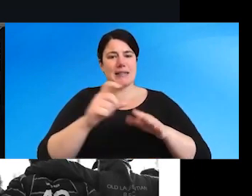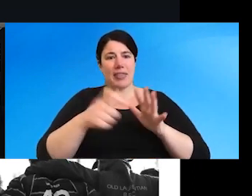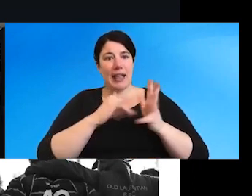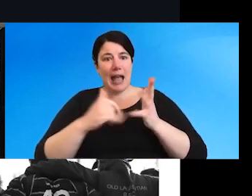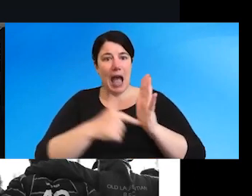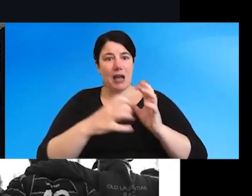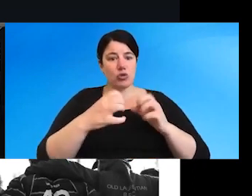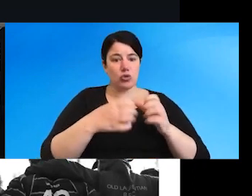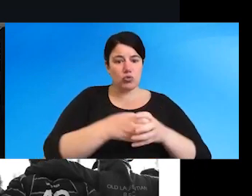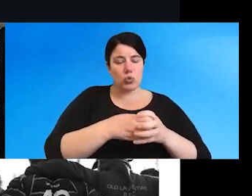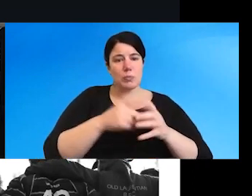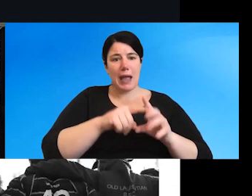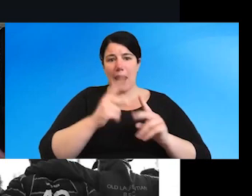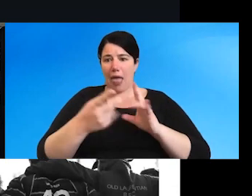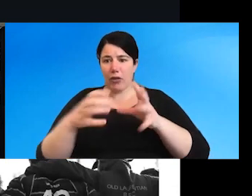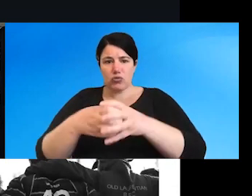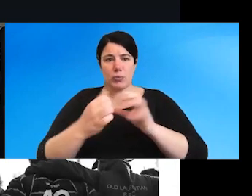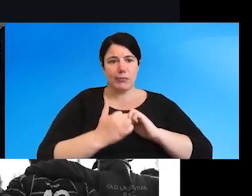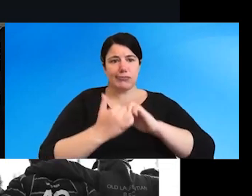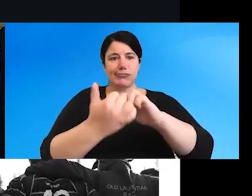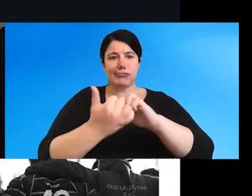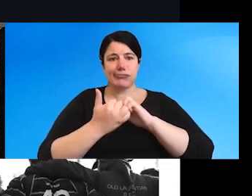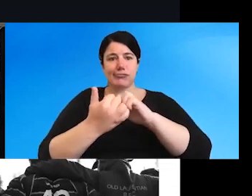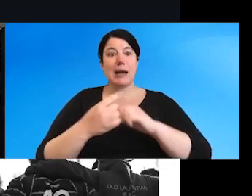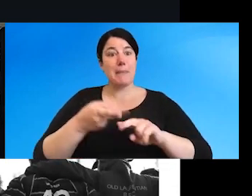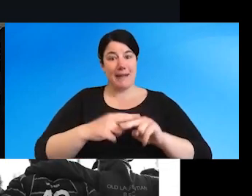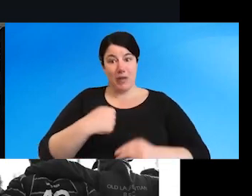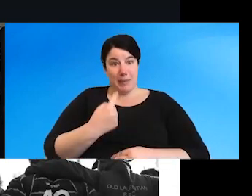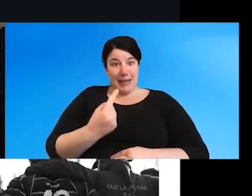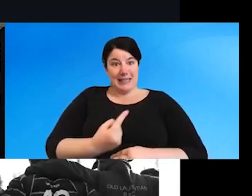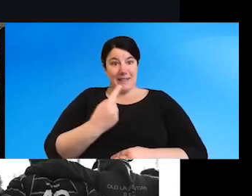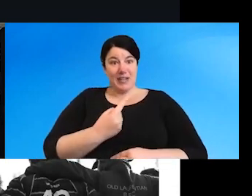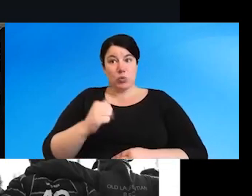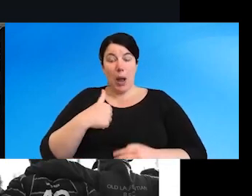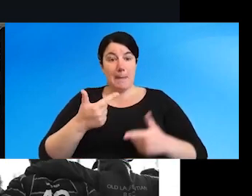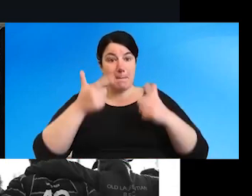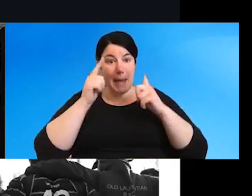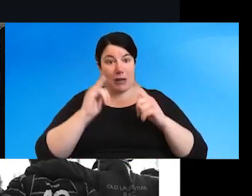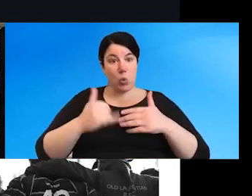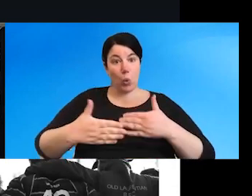But we're less good at doing that further down. This is a really good